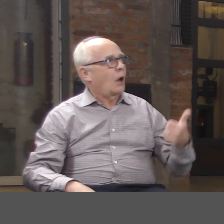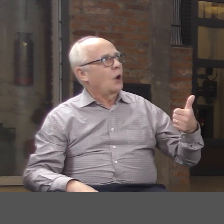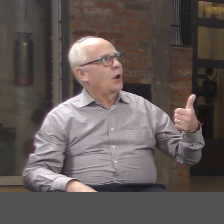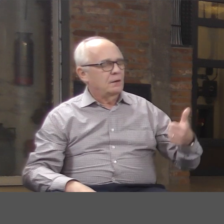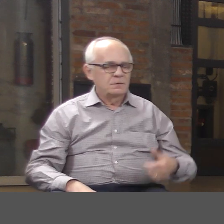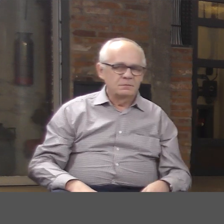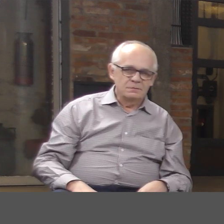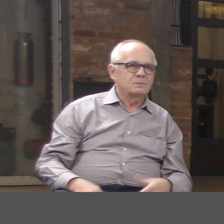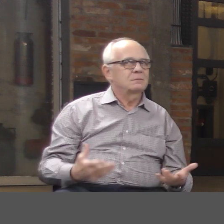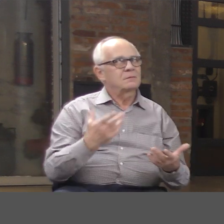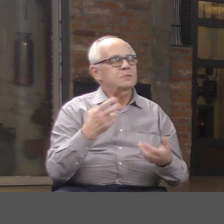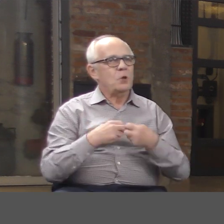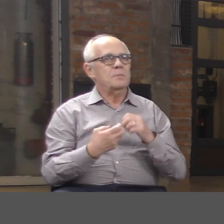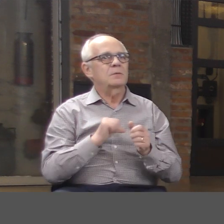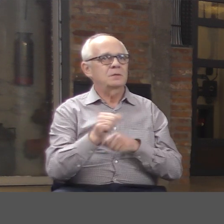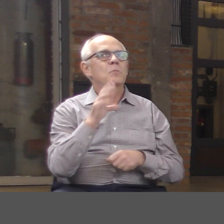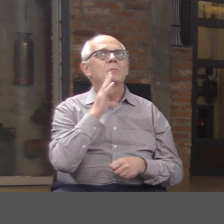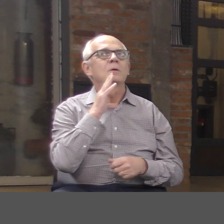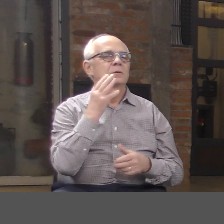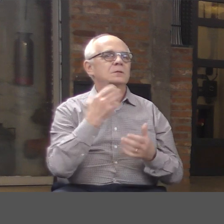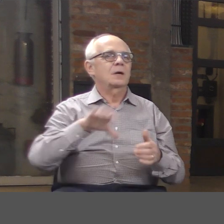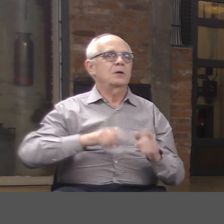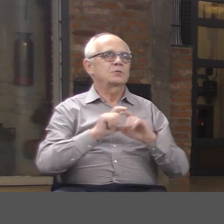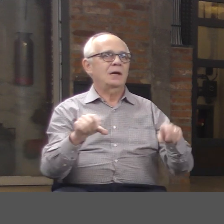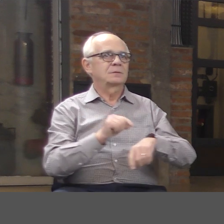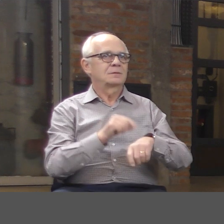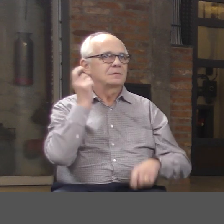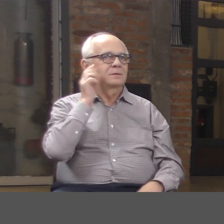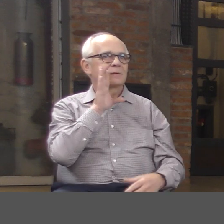And okay, there's this problem. It's a little bit so it takes time,